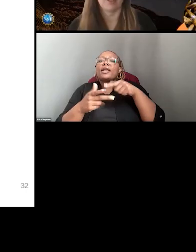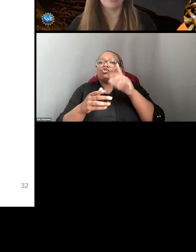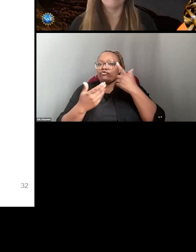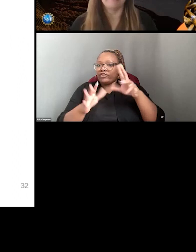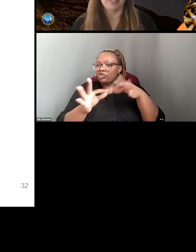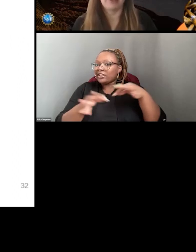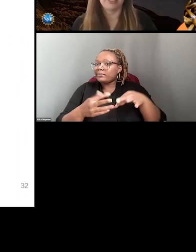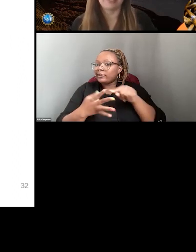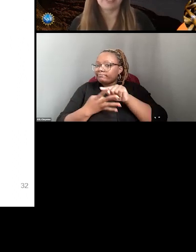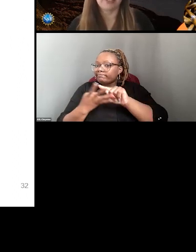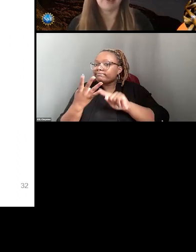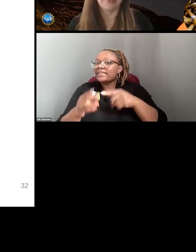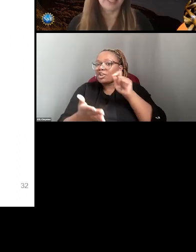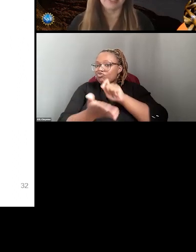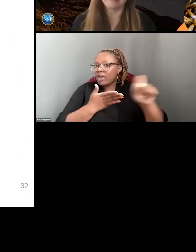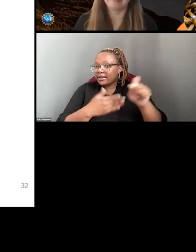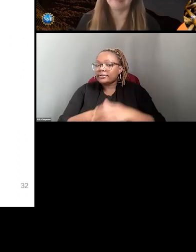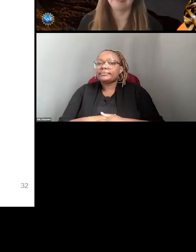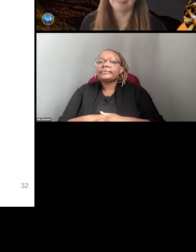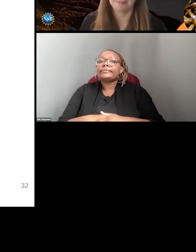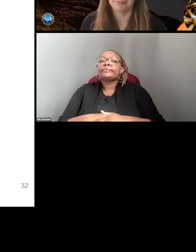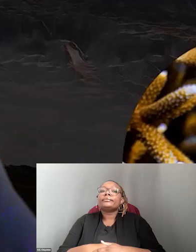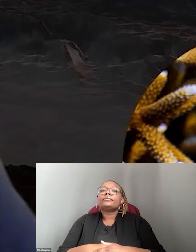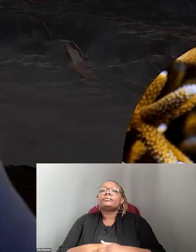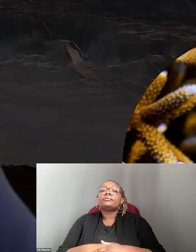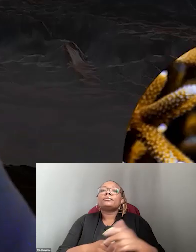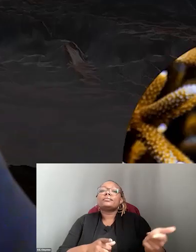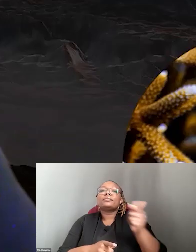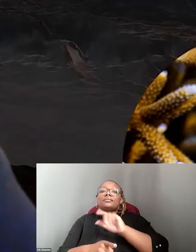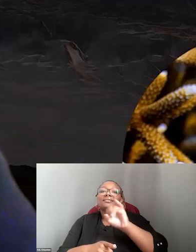Okay, and now I'll hand it back to Jeff. Thank you. Jeff Vieceli: Thanks, Liz.